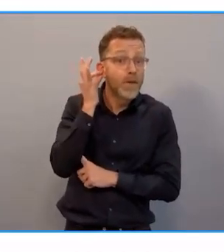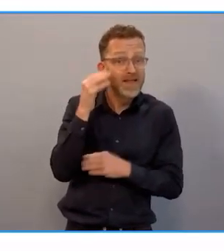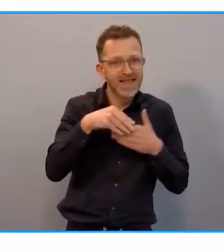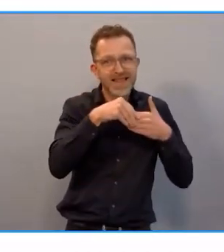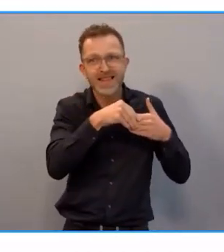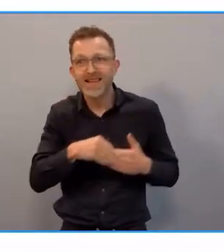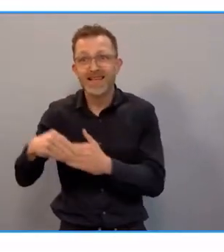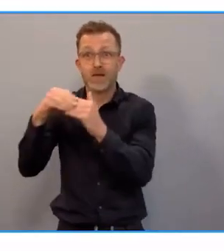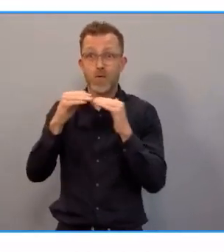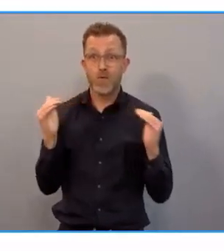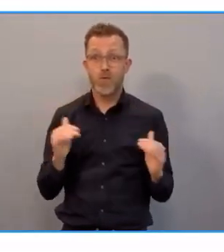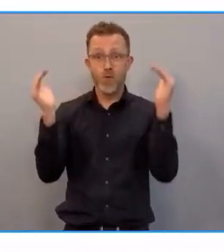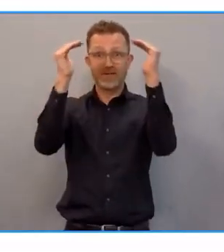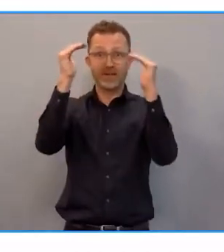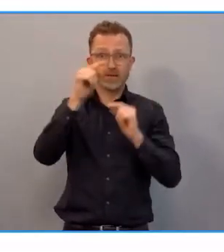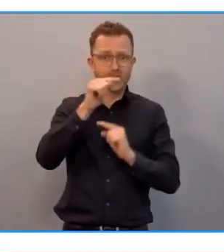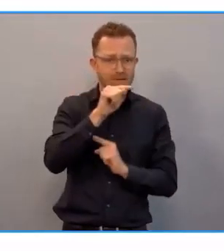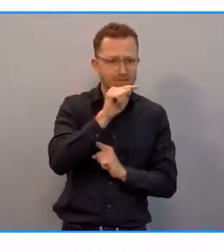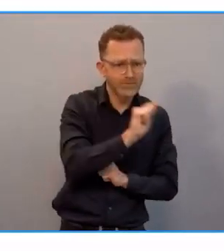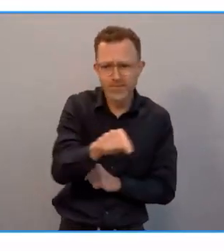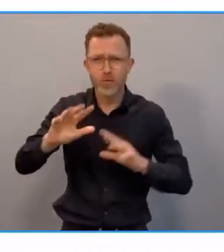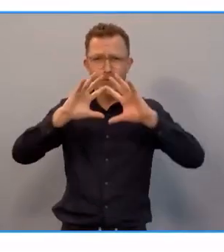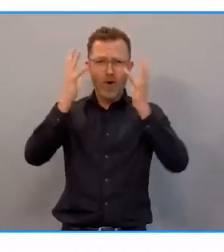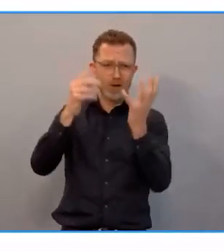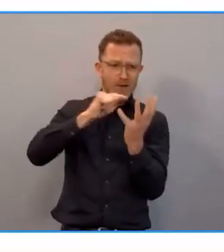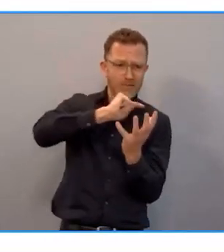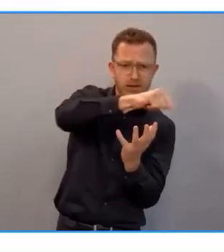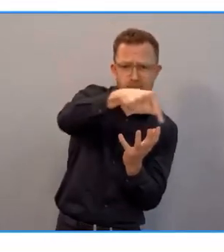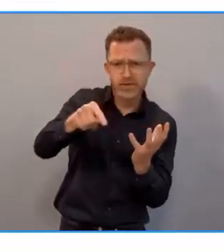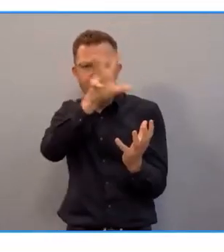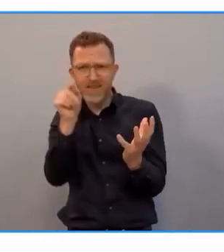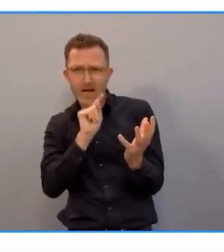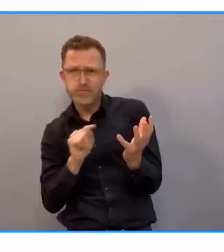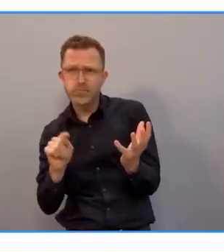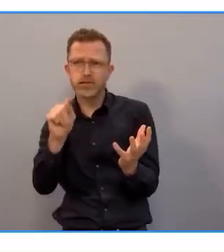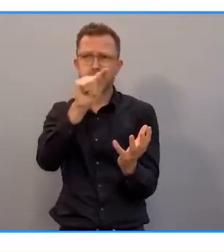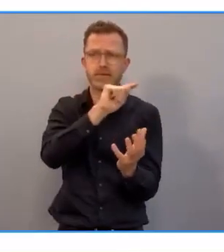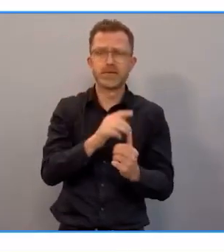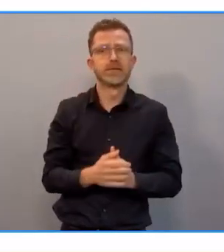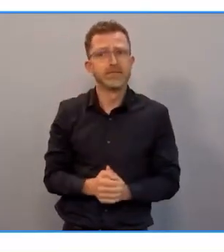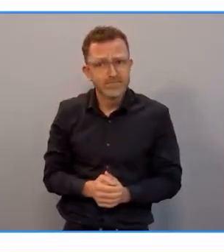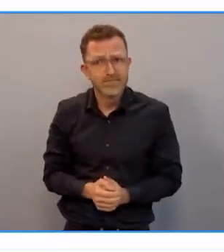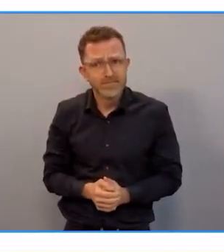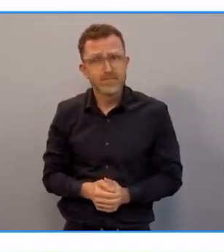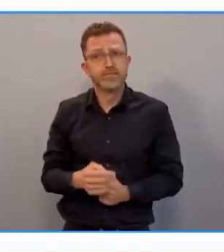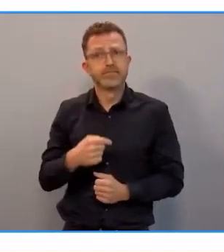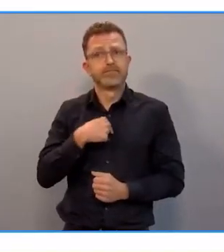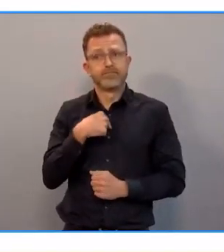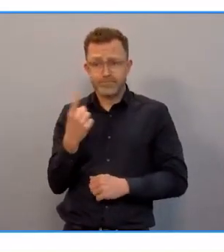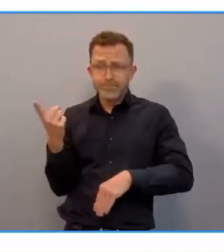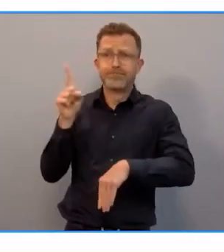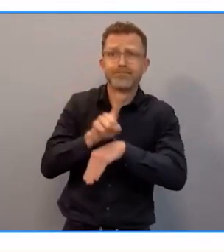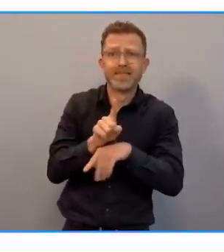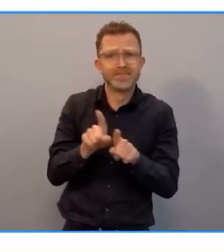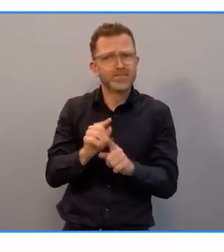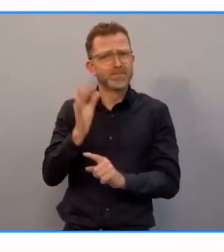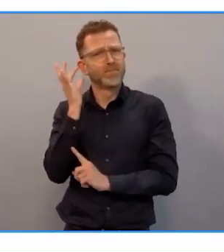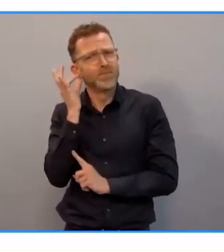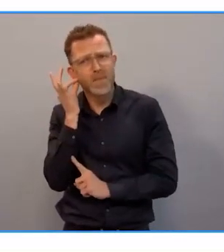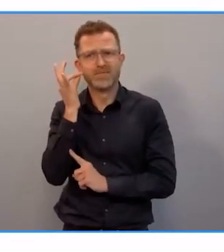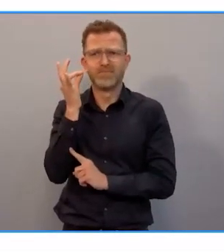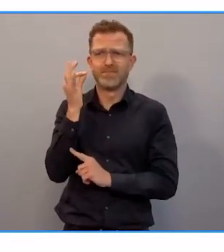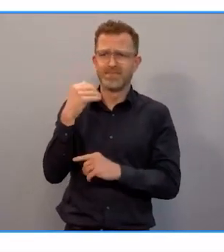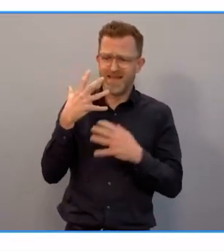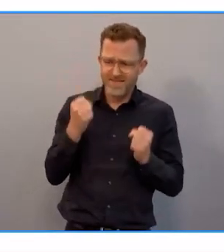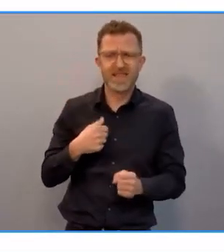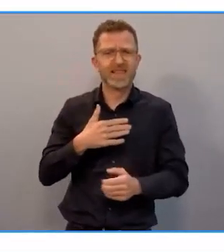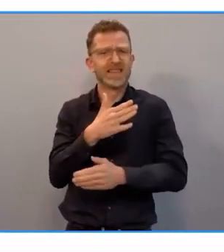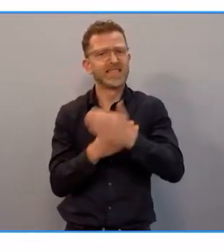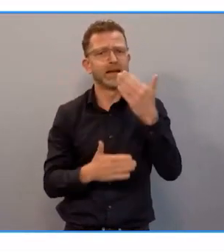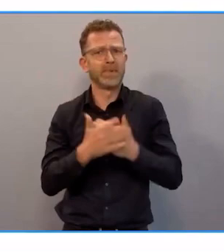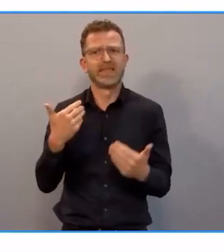I speak as a woman with disability from a region where resilience and resistance are closely connected